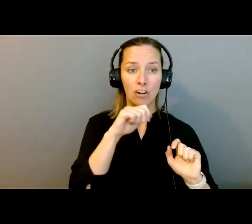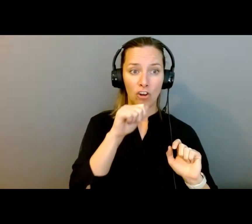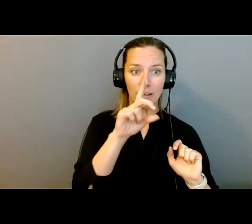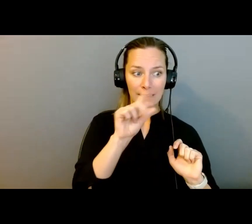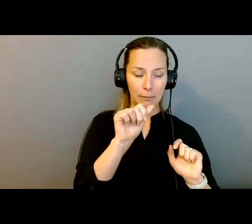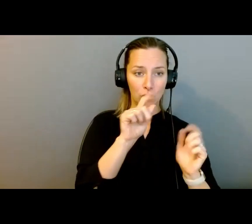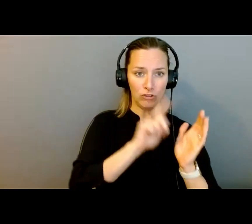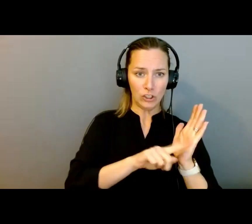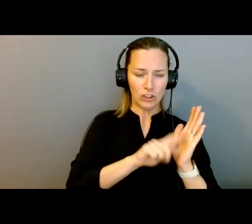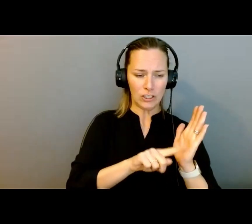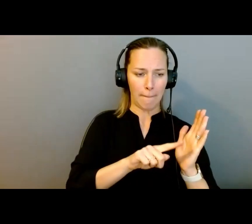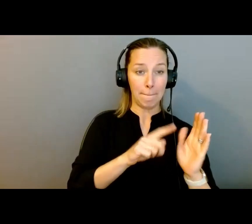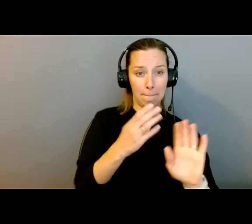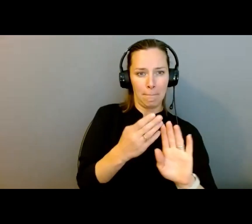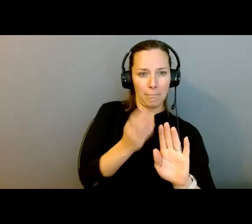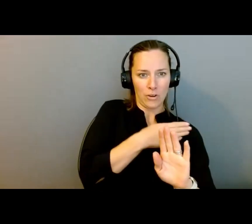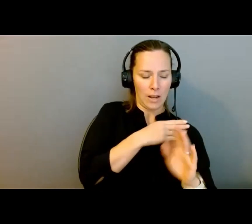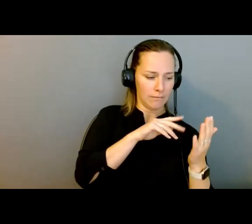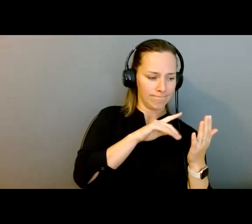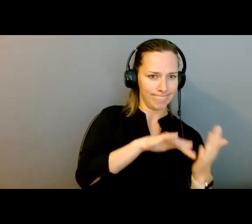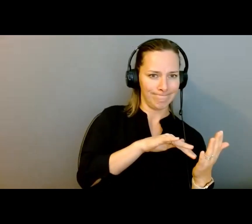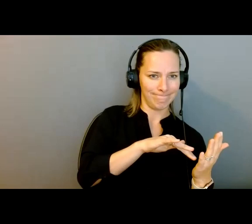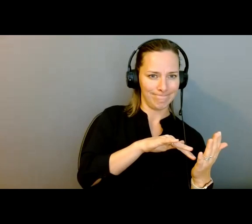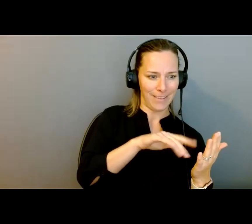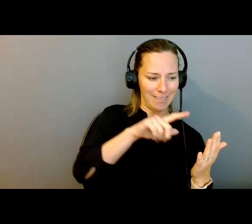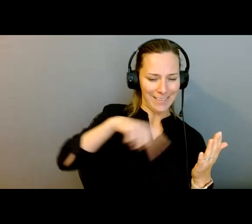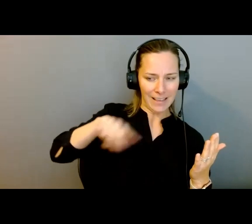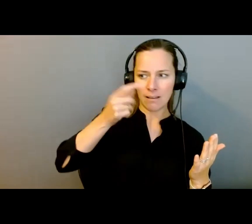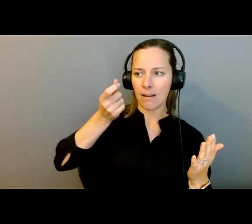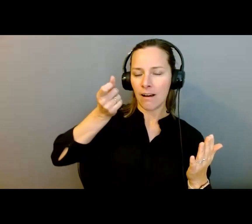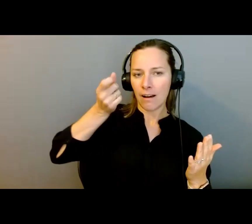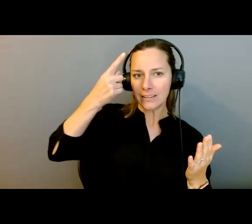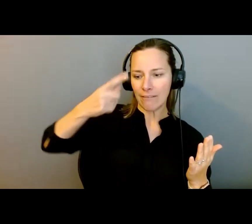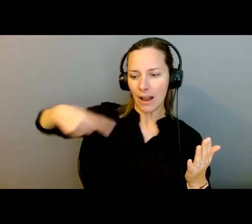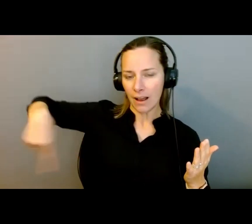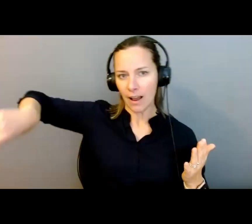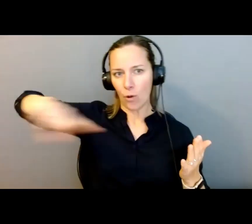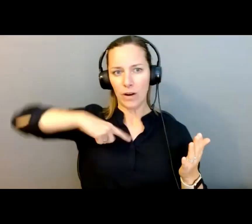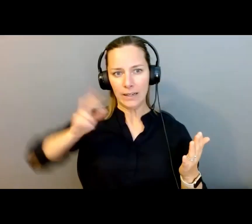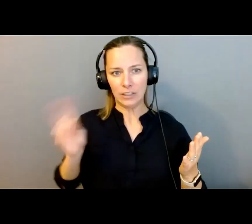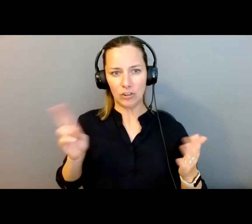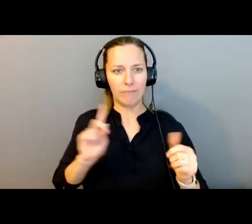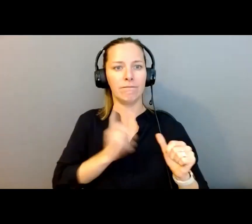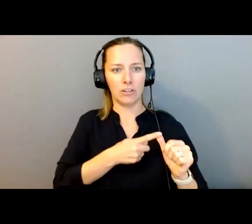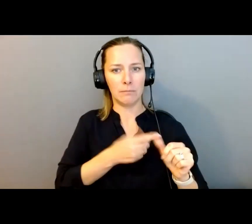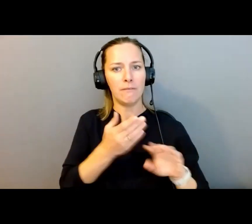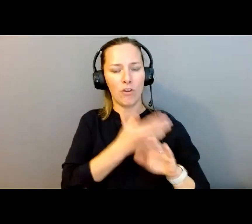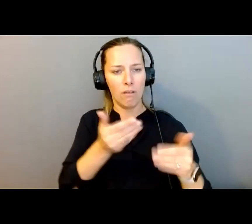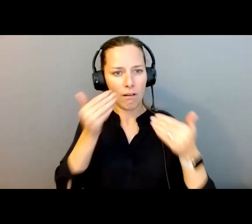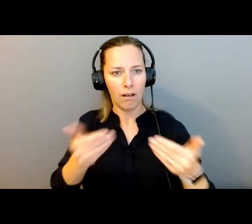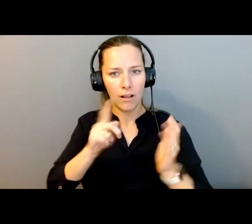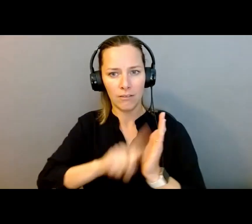work and have a better sense and understanding of our history and why many of us will